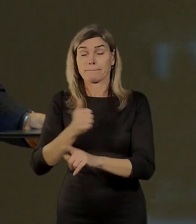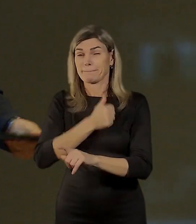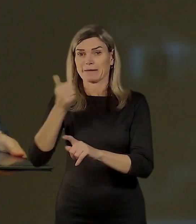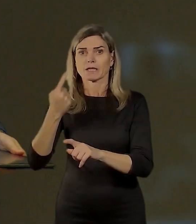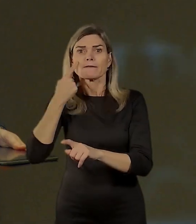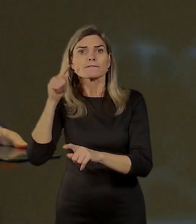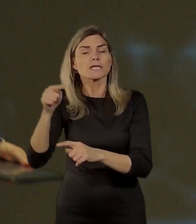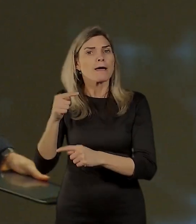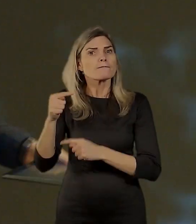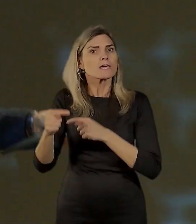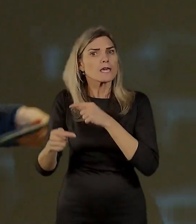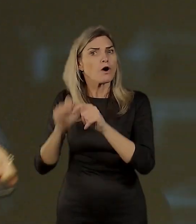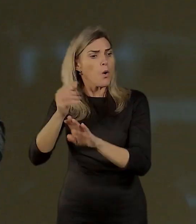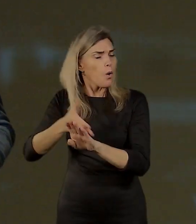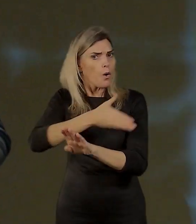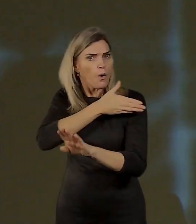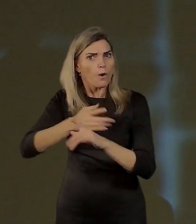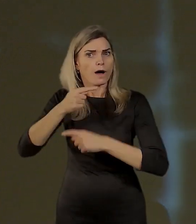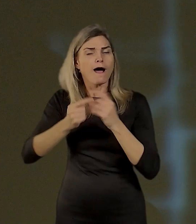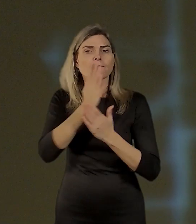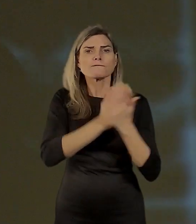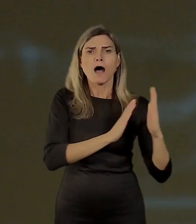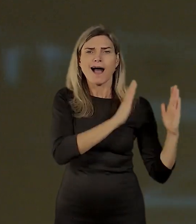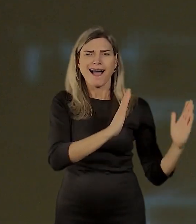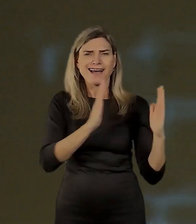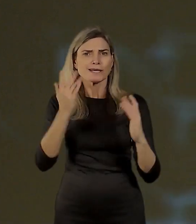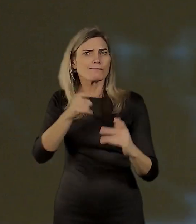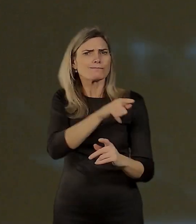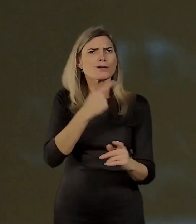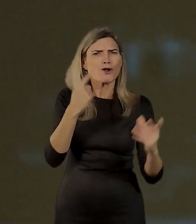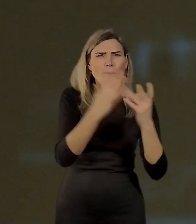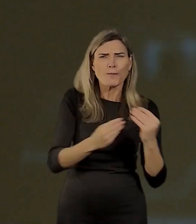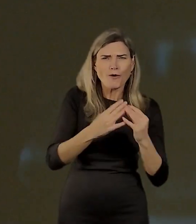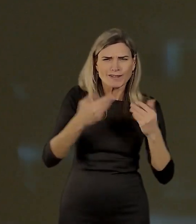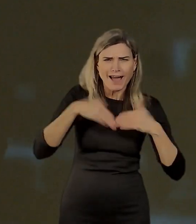You will then be able to ask questions. You can ask them on slido.com